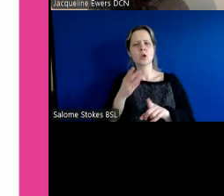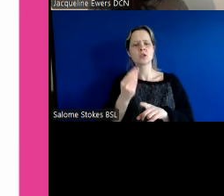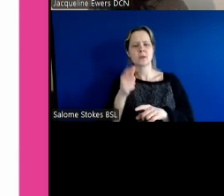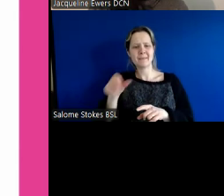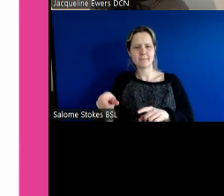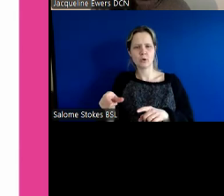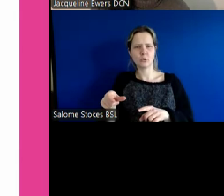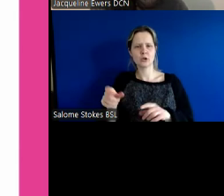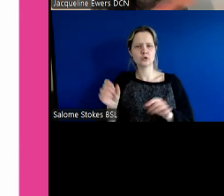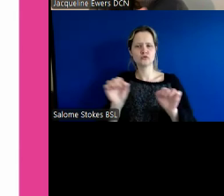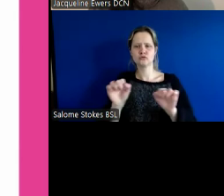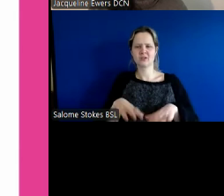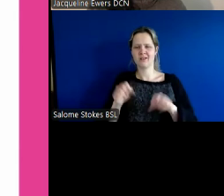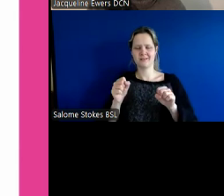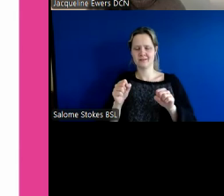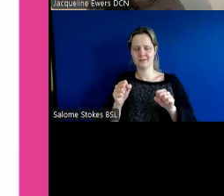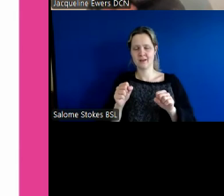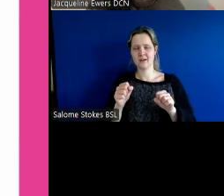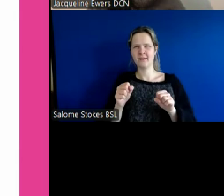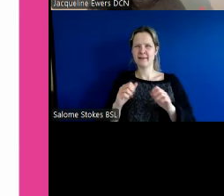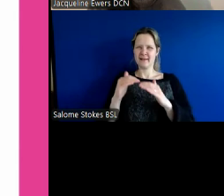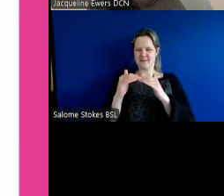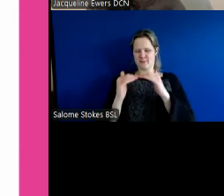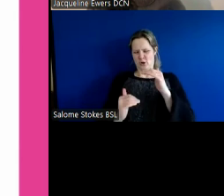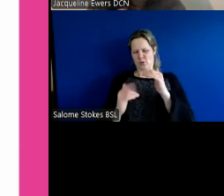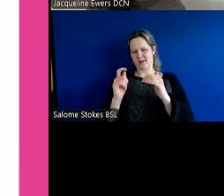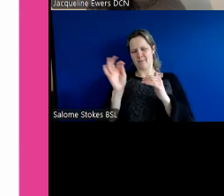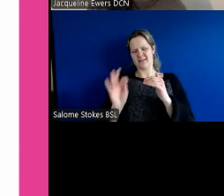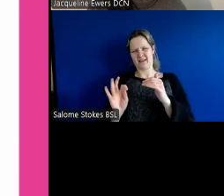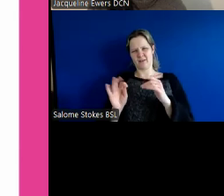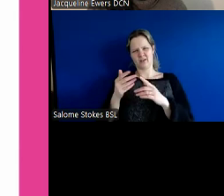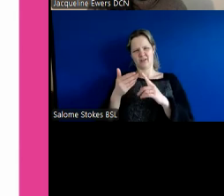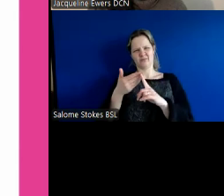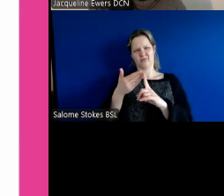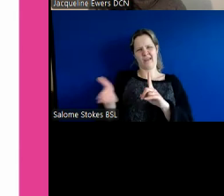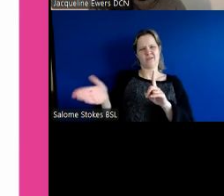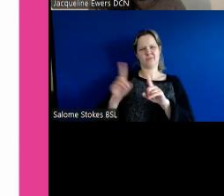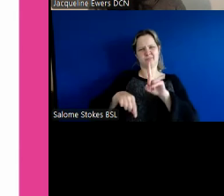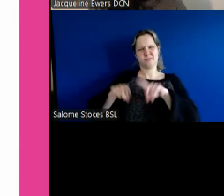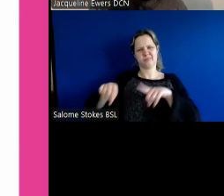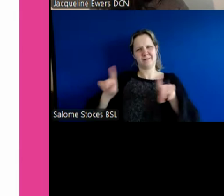Then under 10%, we had quite a range of other email service providers.